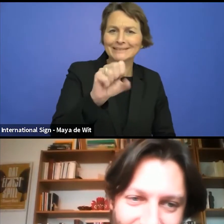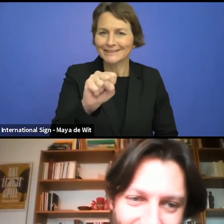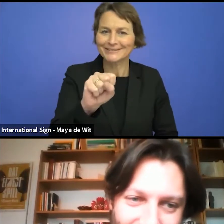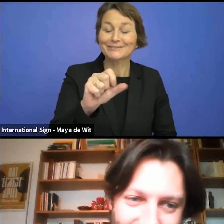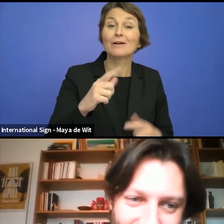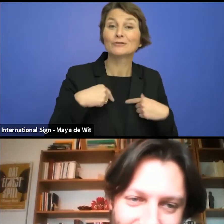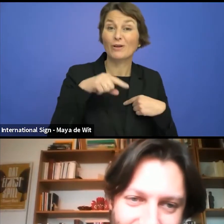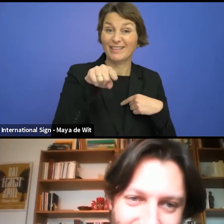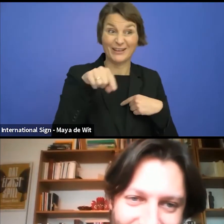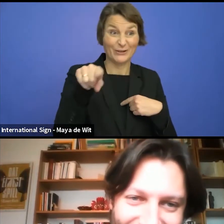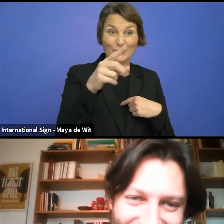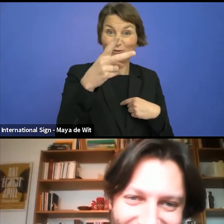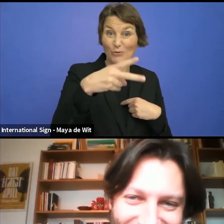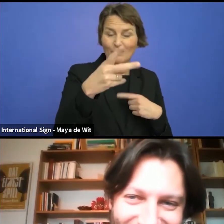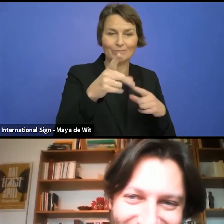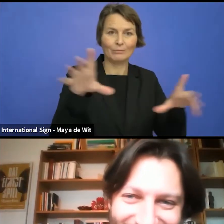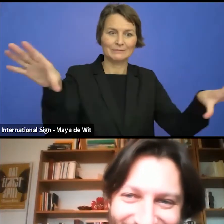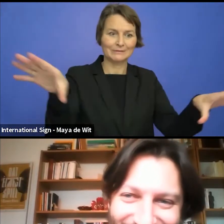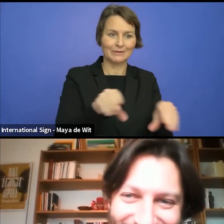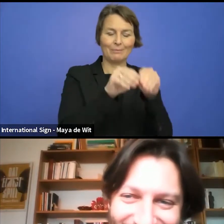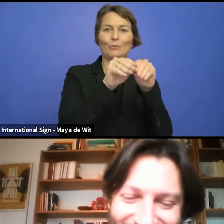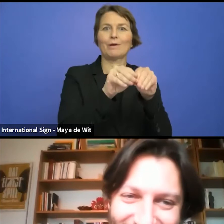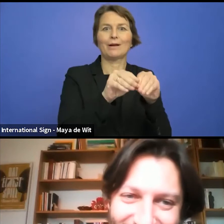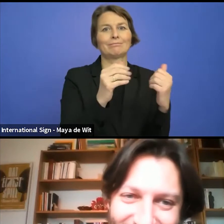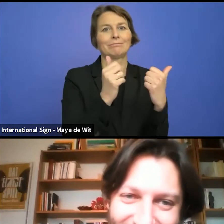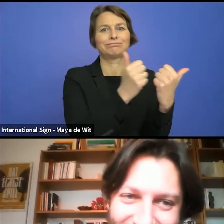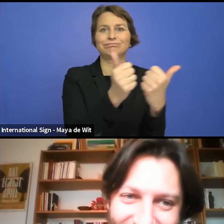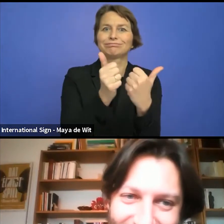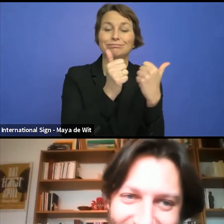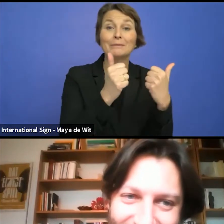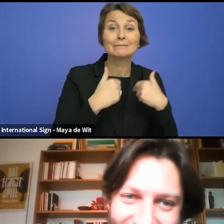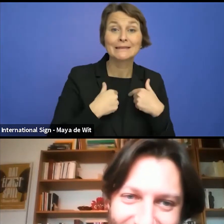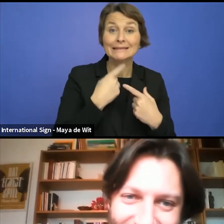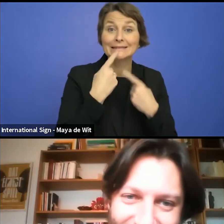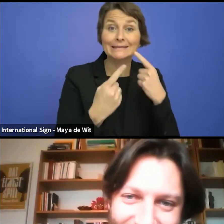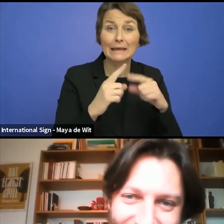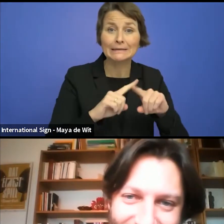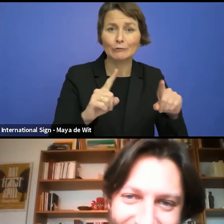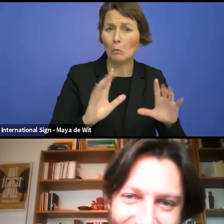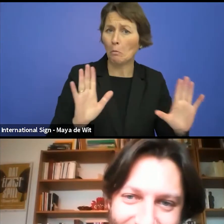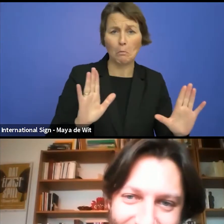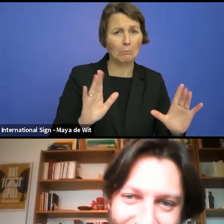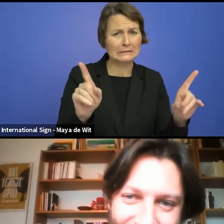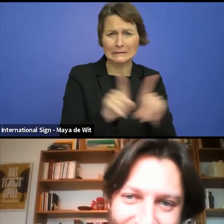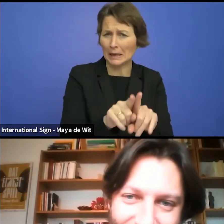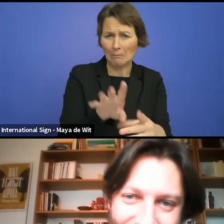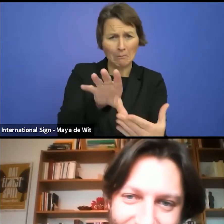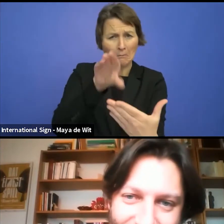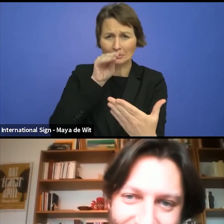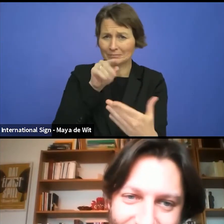I couldn't have said this differently in my own words but maybe let's just go one step back . It's